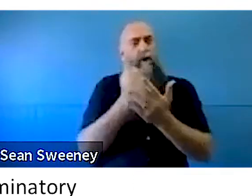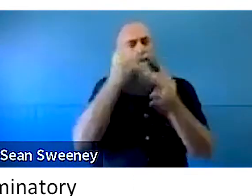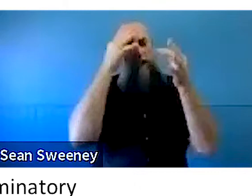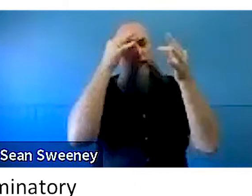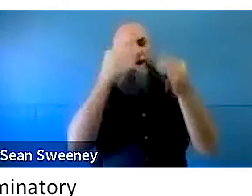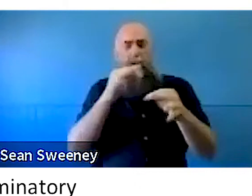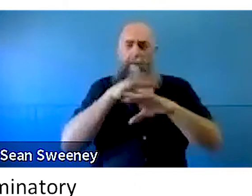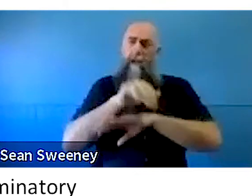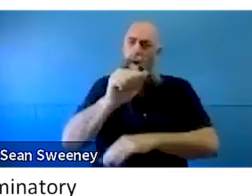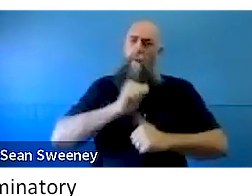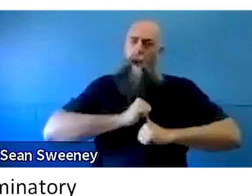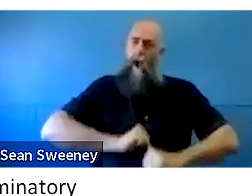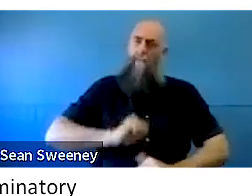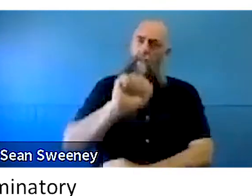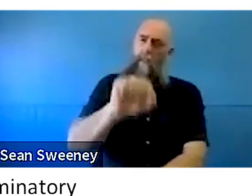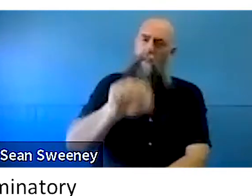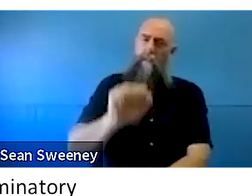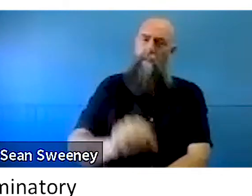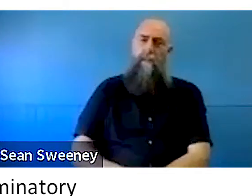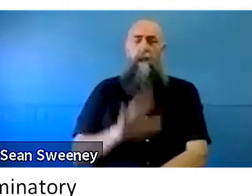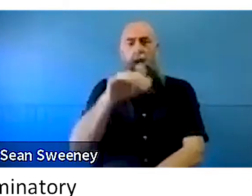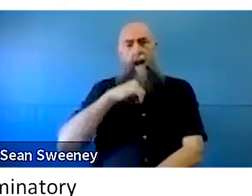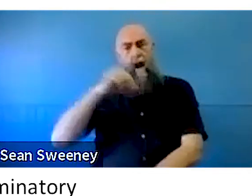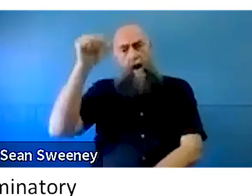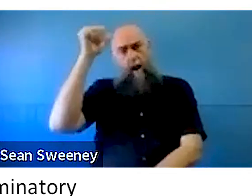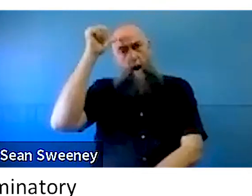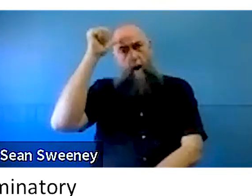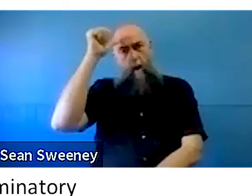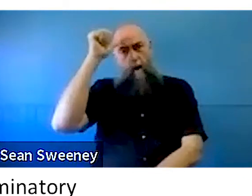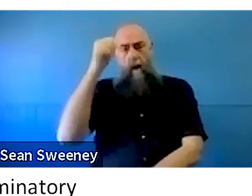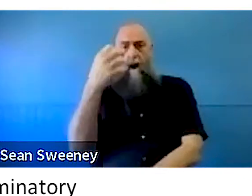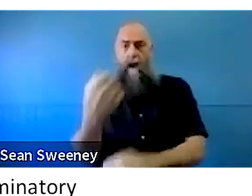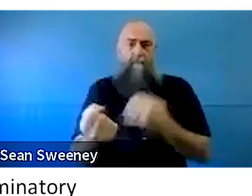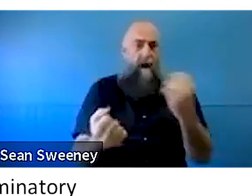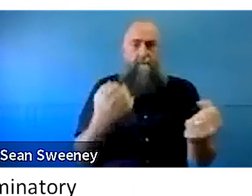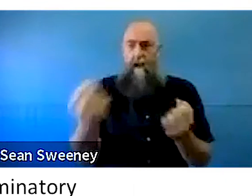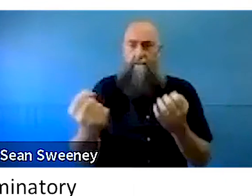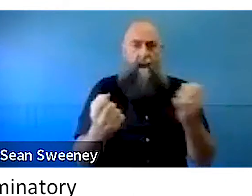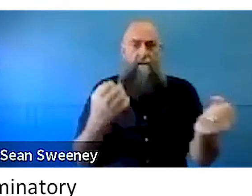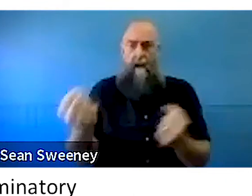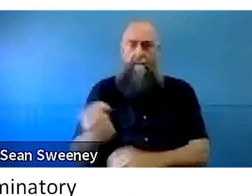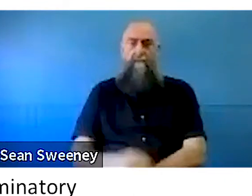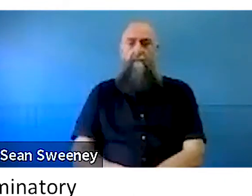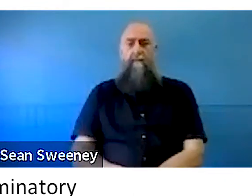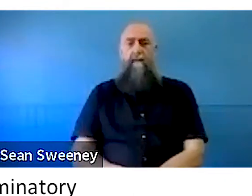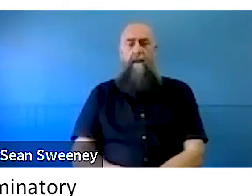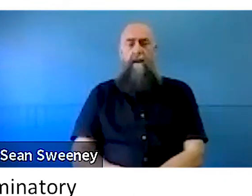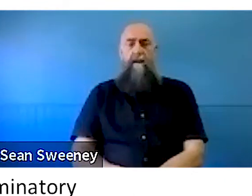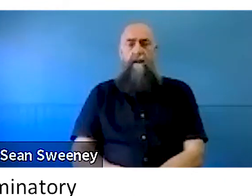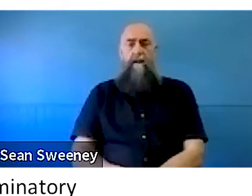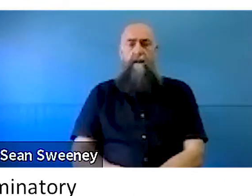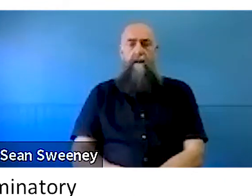And I know at the moment, there is a lot going on with demonstrations,